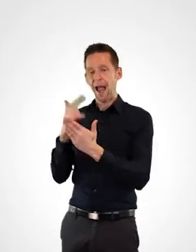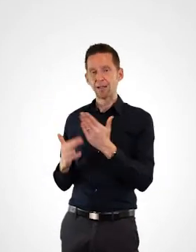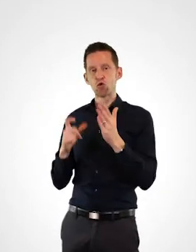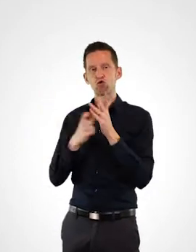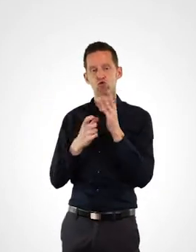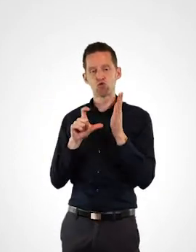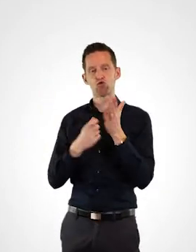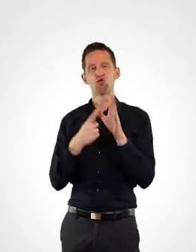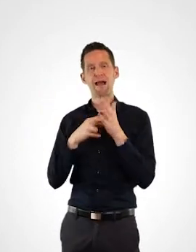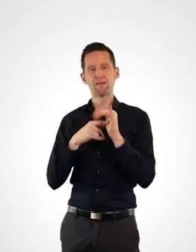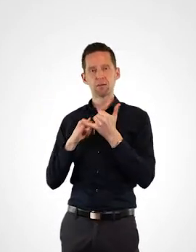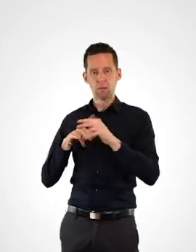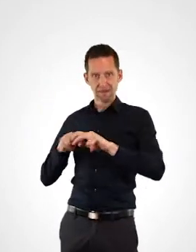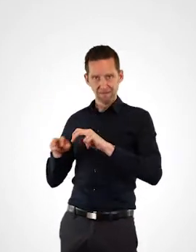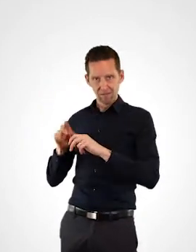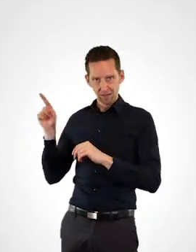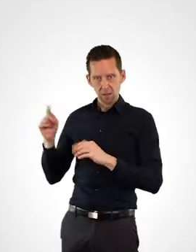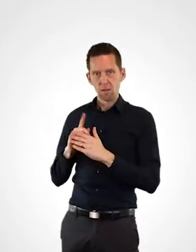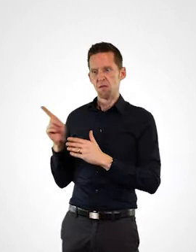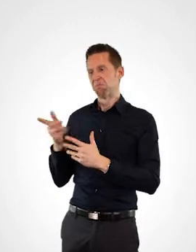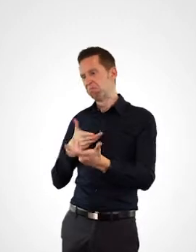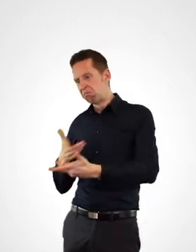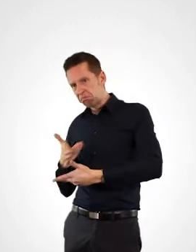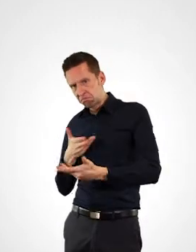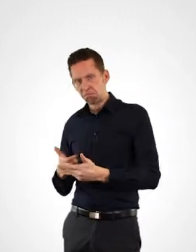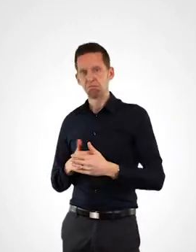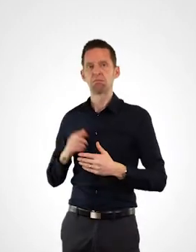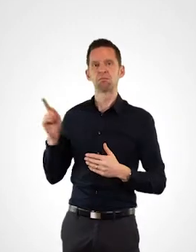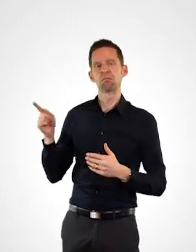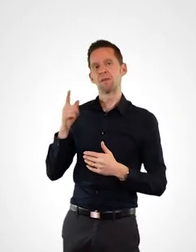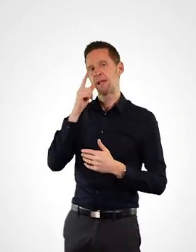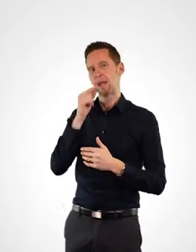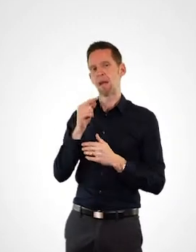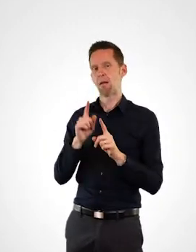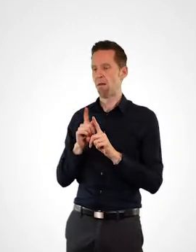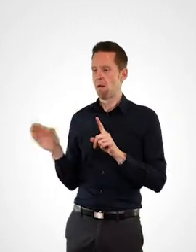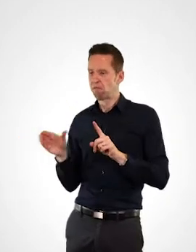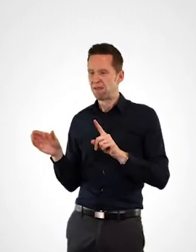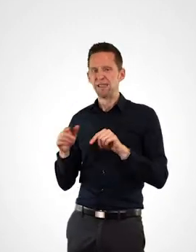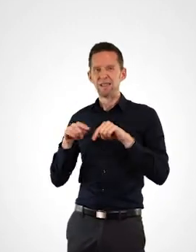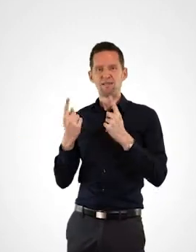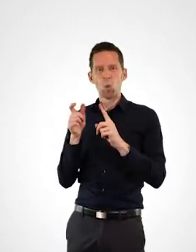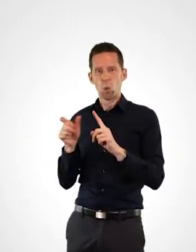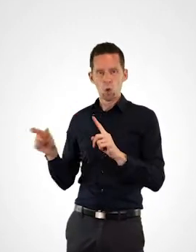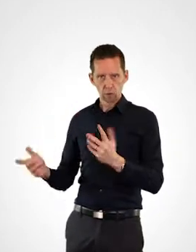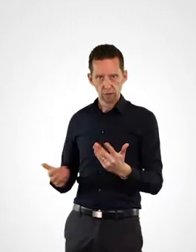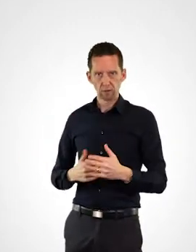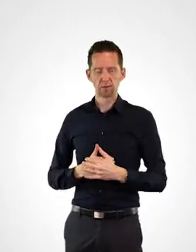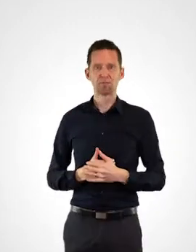It is an arts and crafts activity and she's engaging in conversation where she's able to bring in the different words